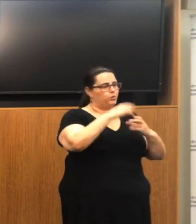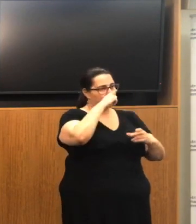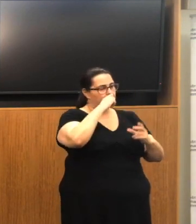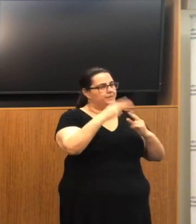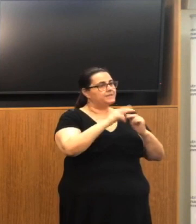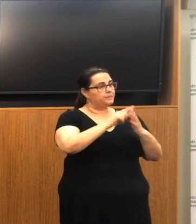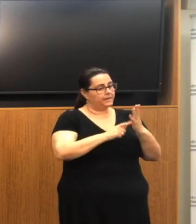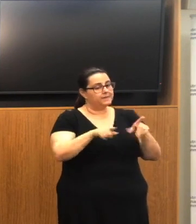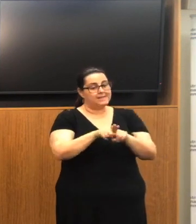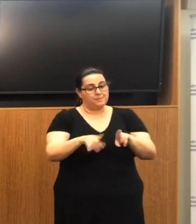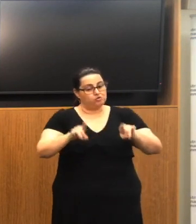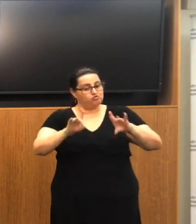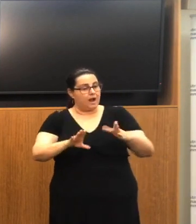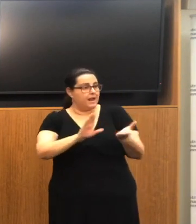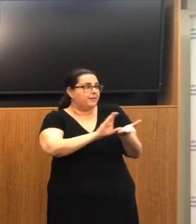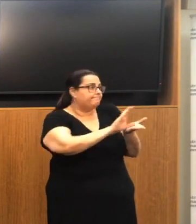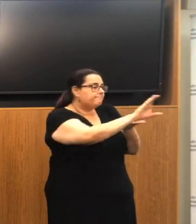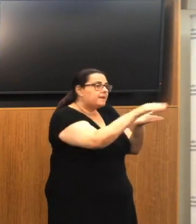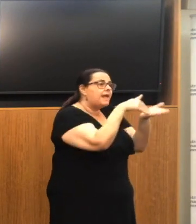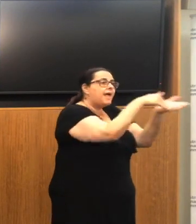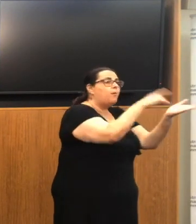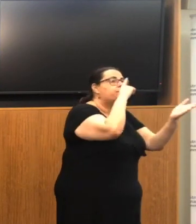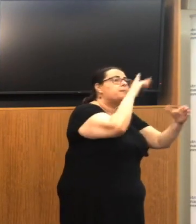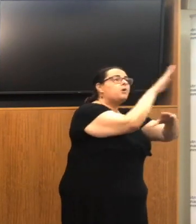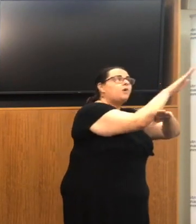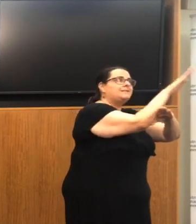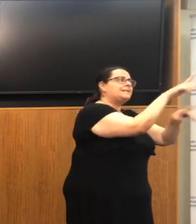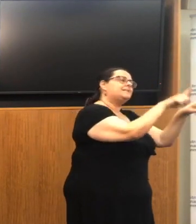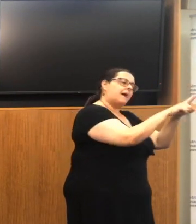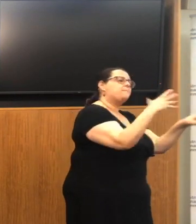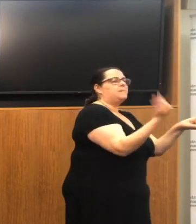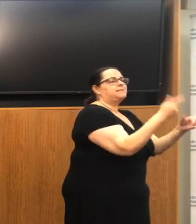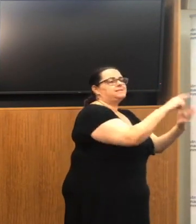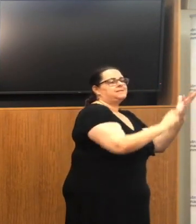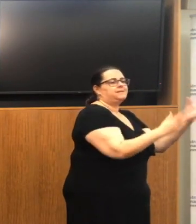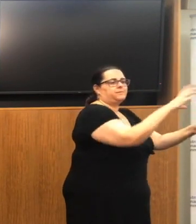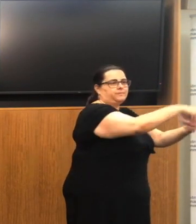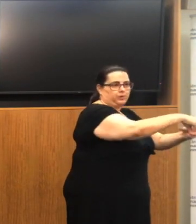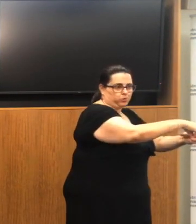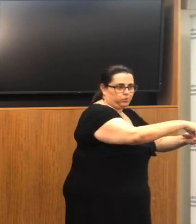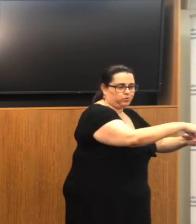has an emphasis on disability inclusion too. But, it's quite interesting when we look at the aide